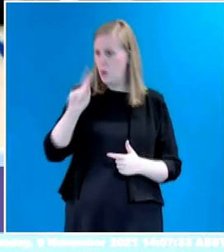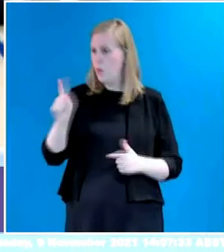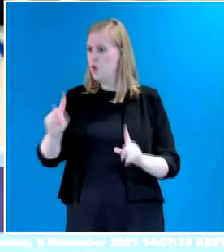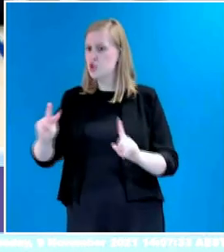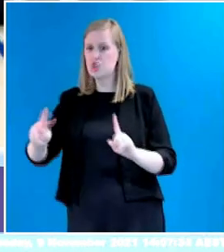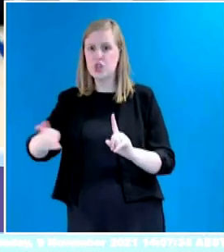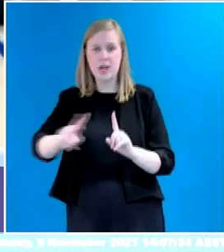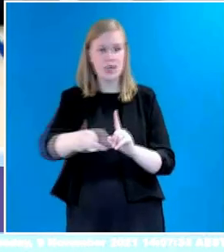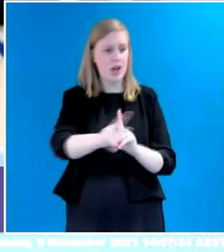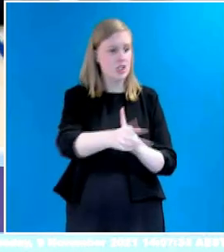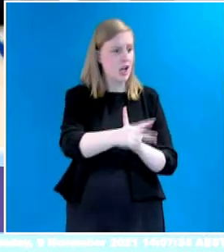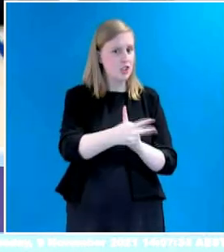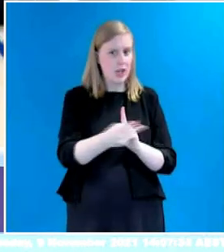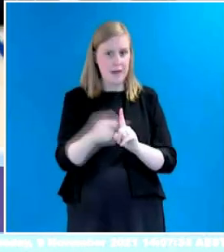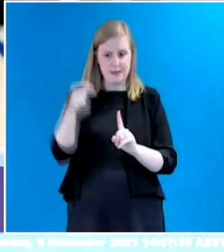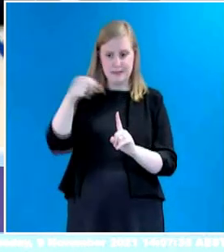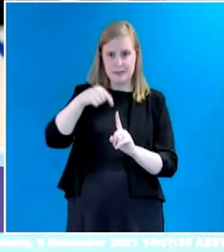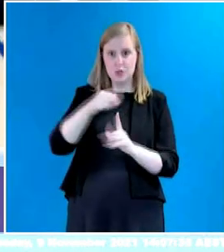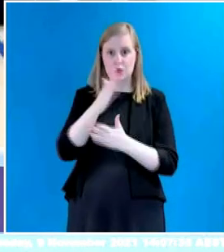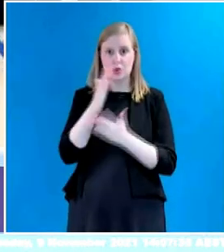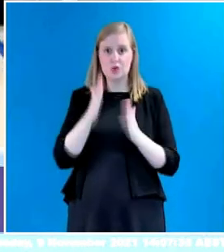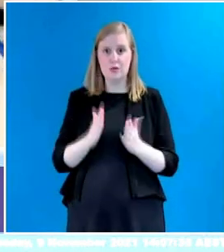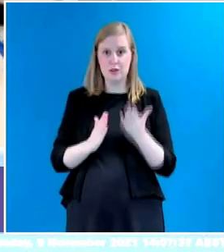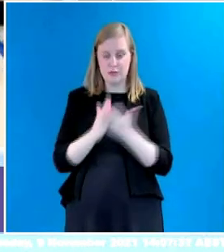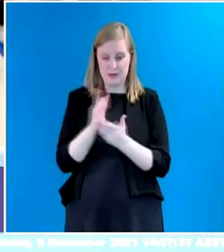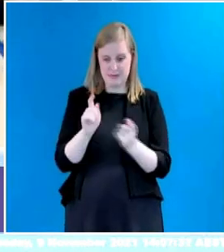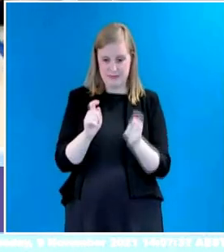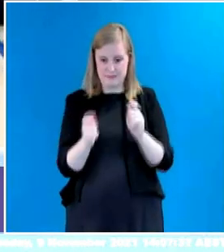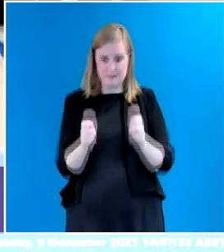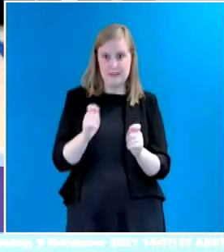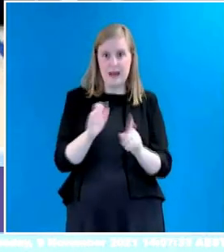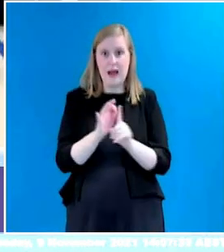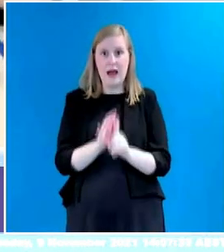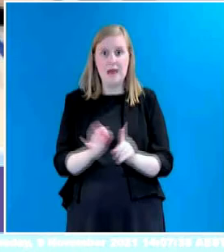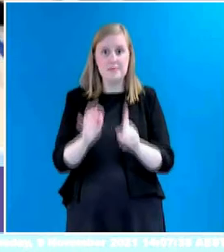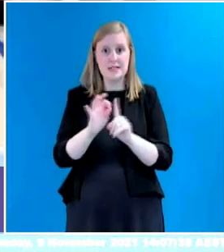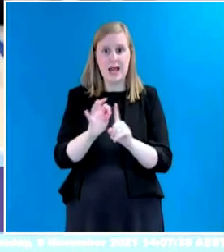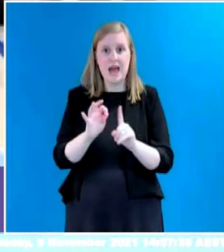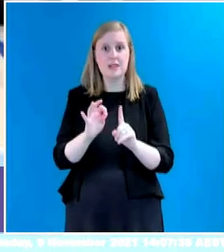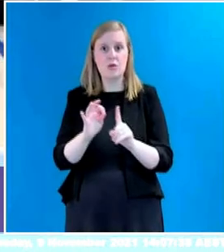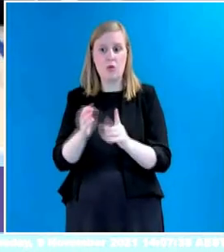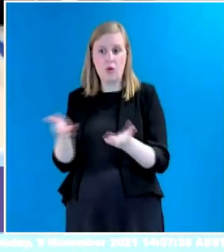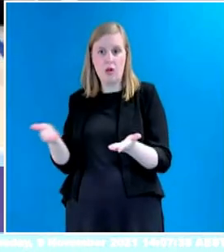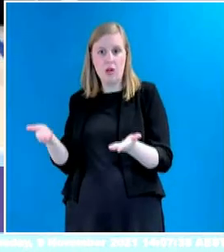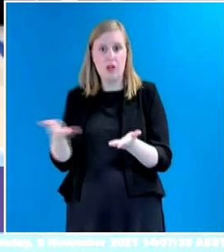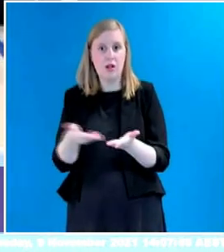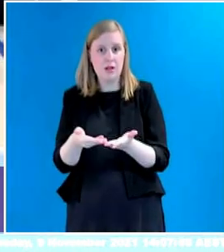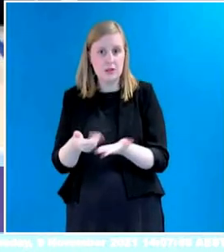of how those rights are enjoyed and do we need to take further action to make sure those rights are protected.